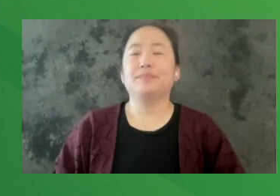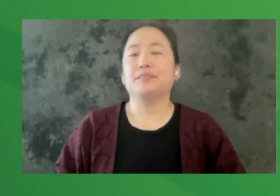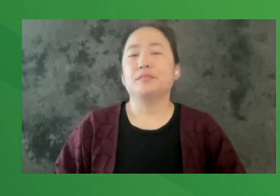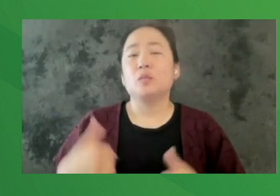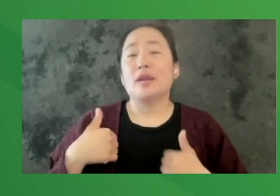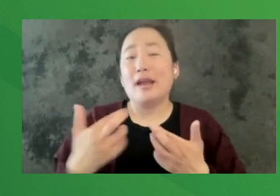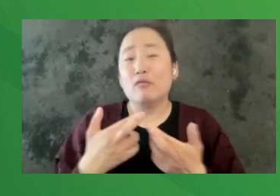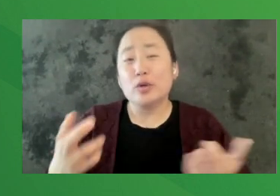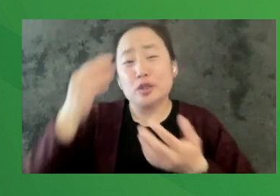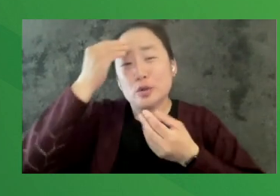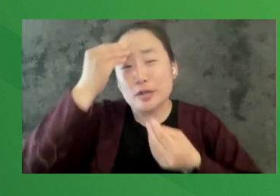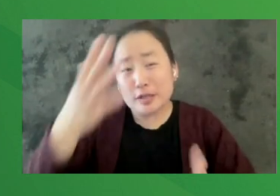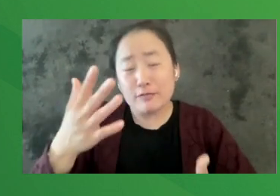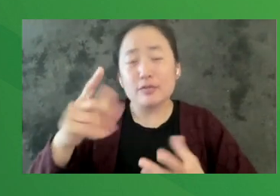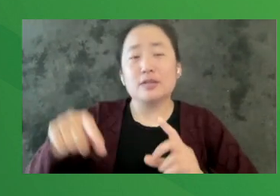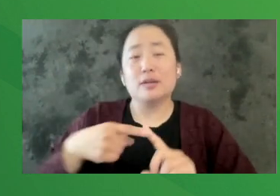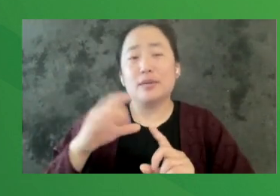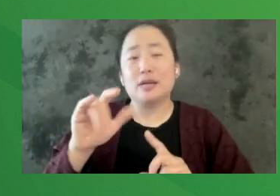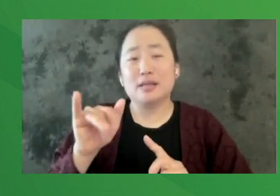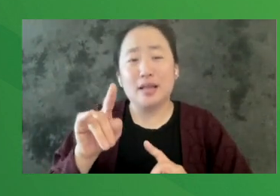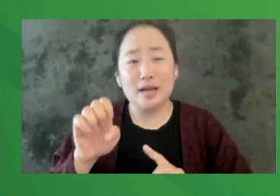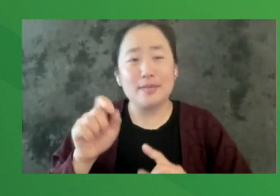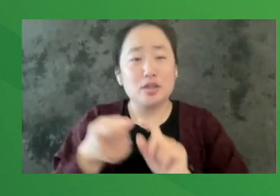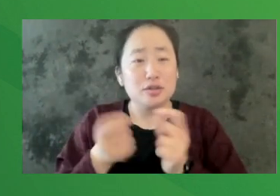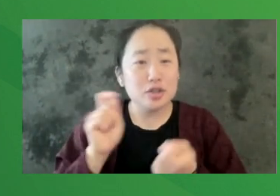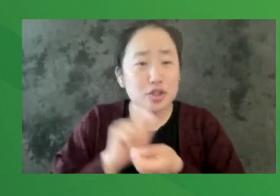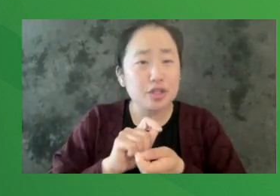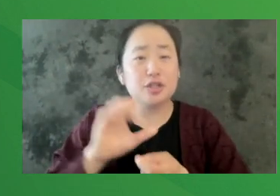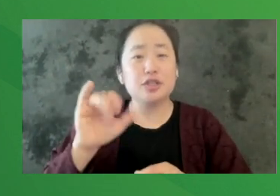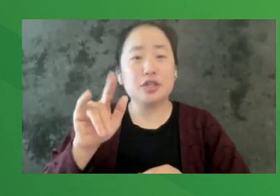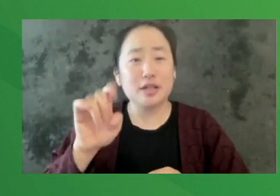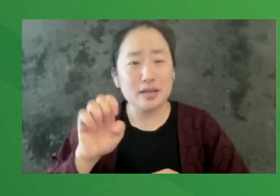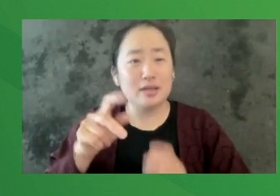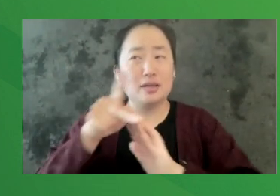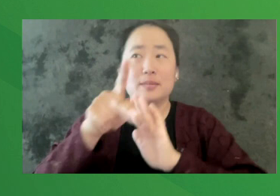policy. All the links are on our website. For example, we just finished a number of